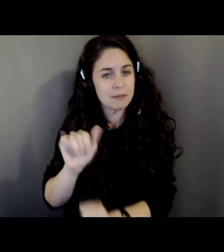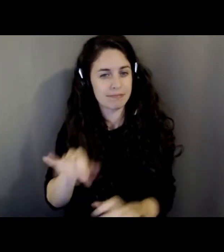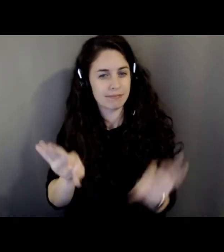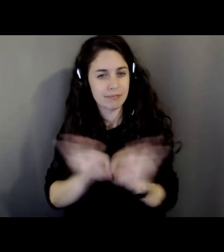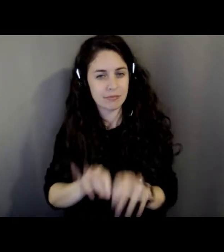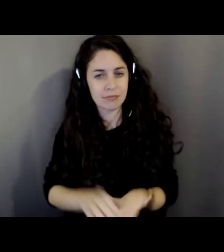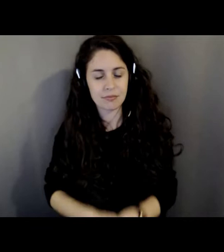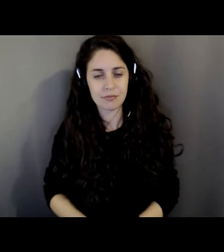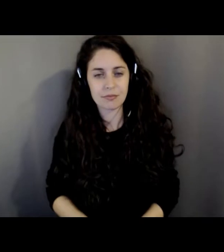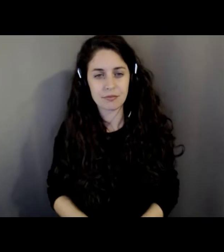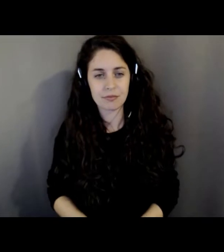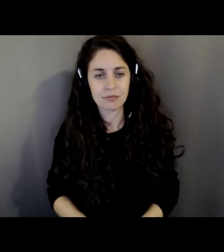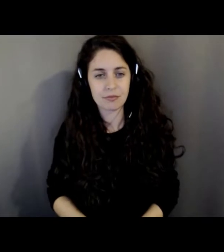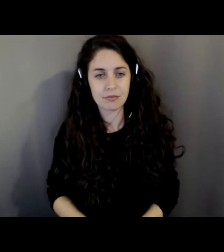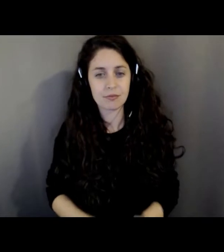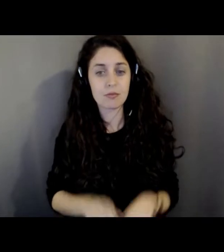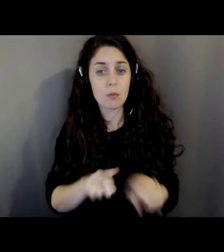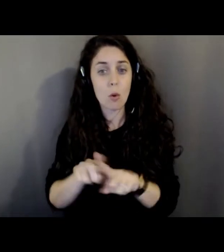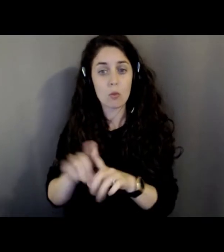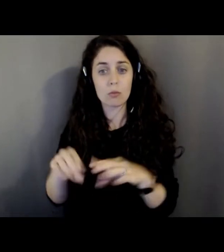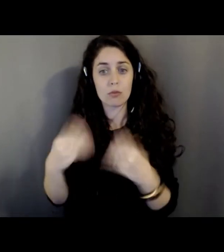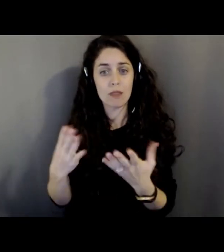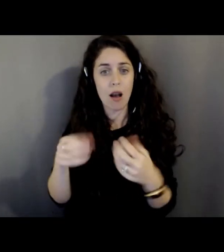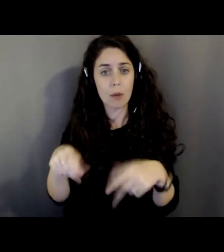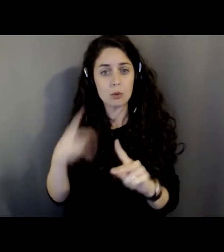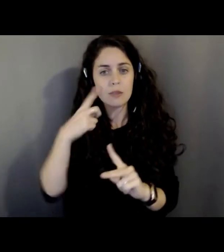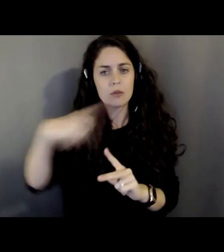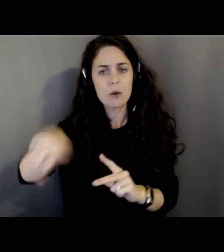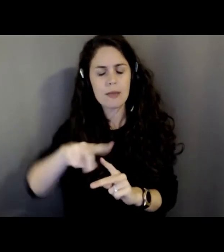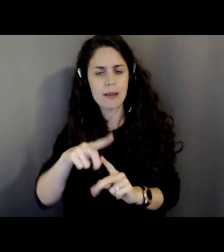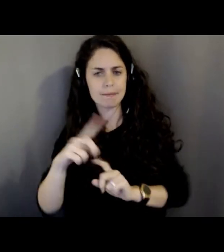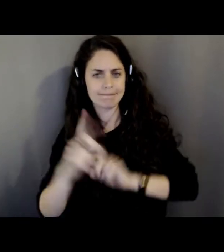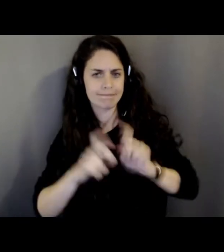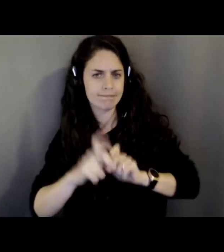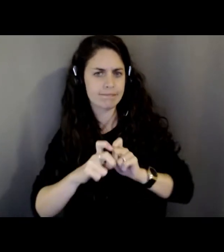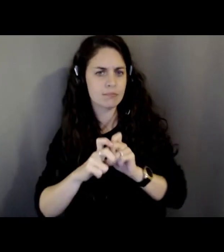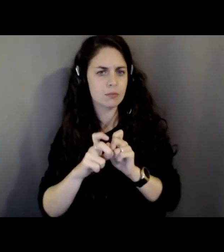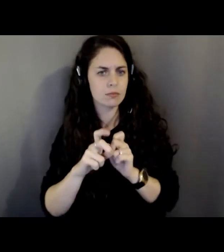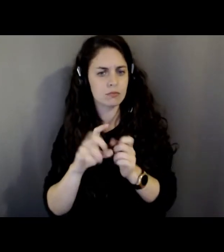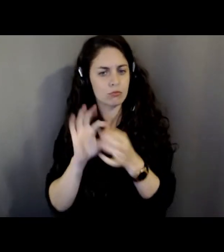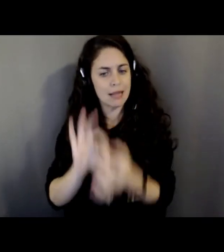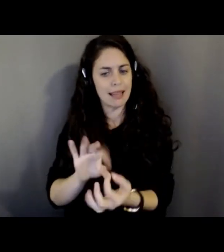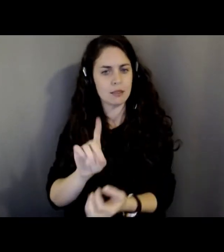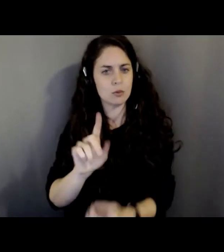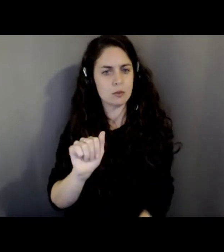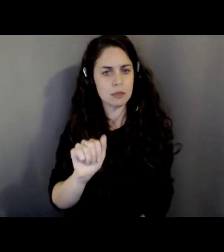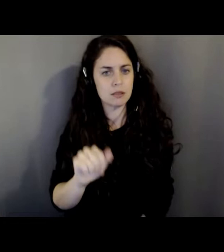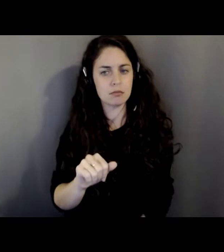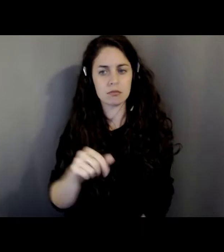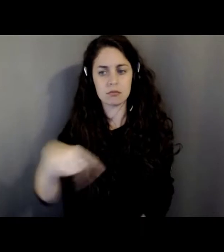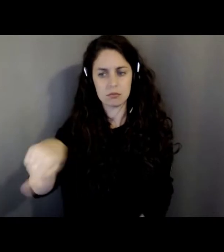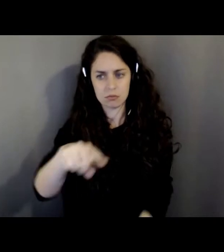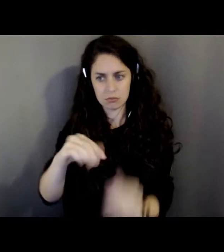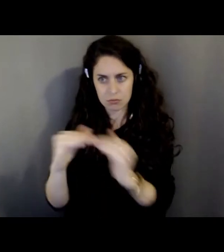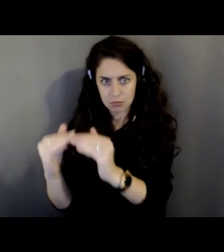them the opportunity to ask disability related questions of peers, or disability specialists,